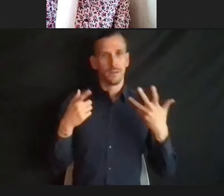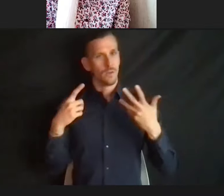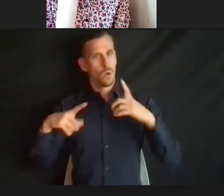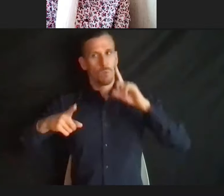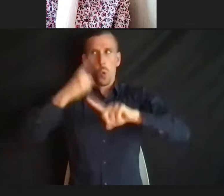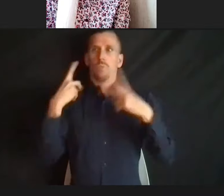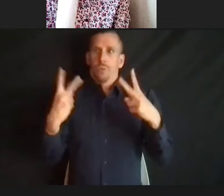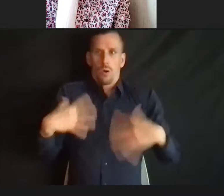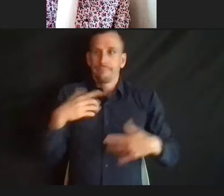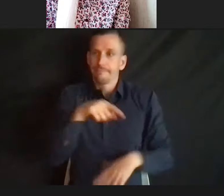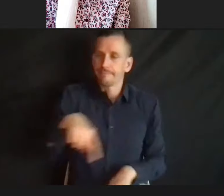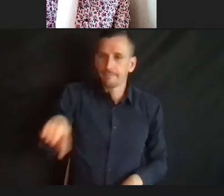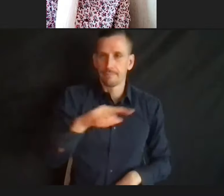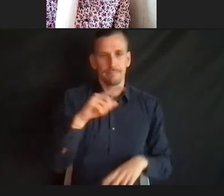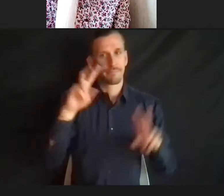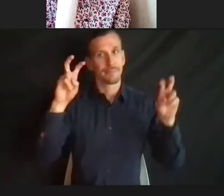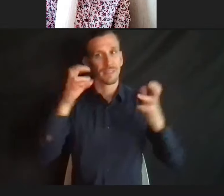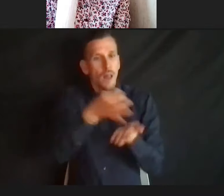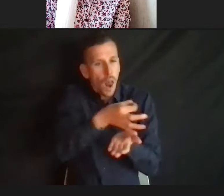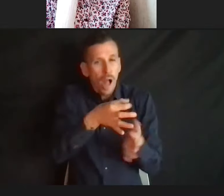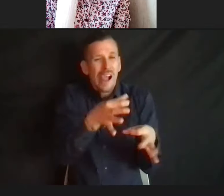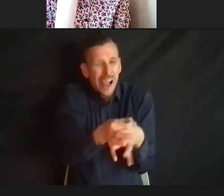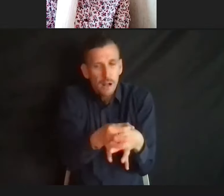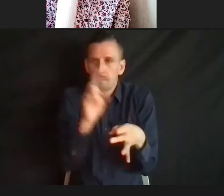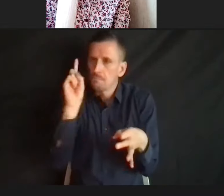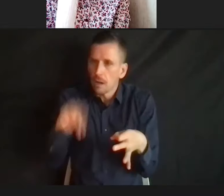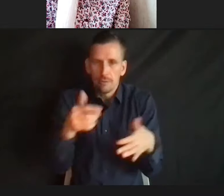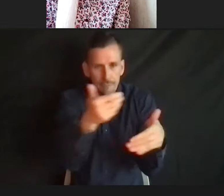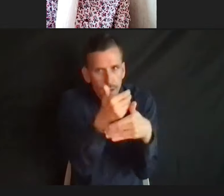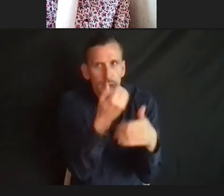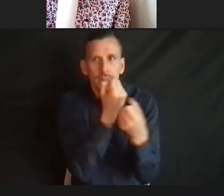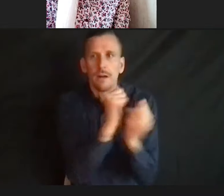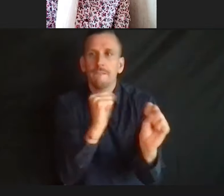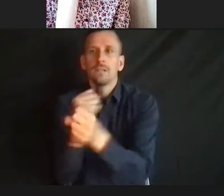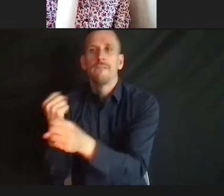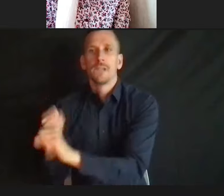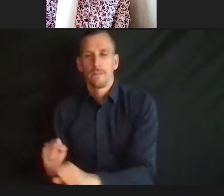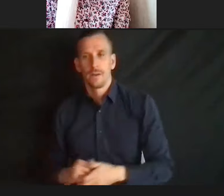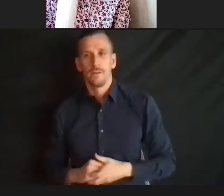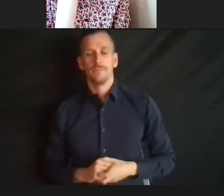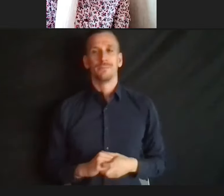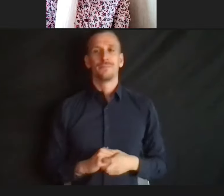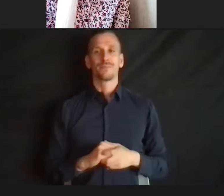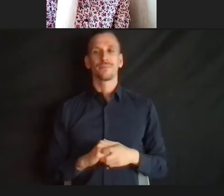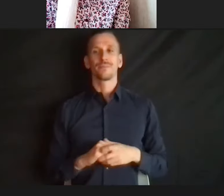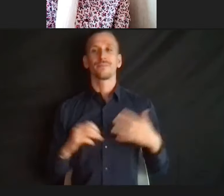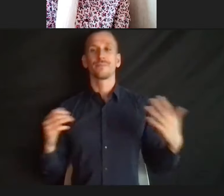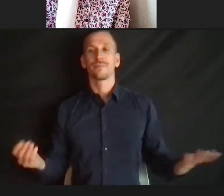approaches. Resources can come, I mentioned, from the diaspora. In our projects, the Bank is doing